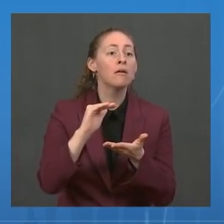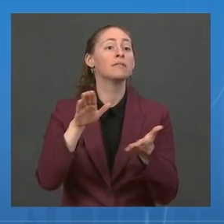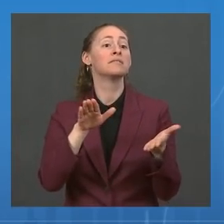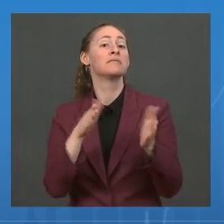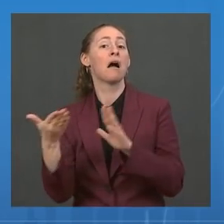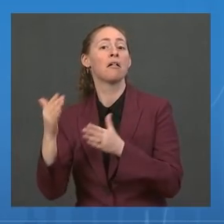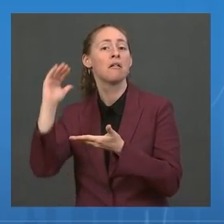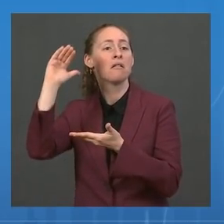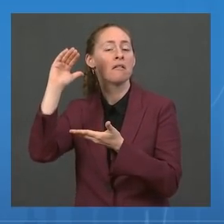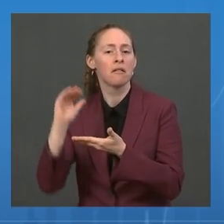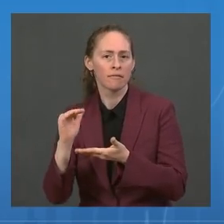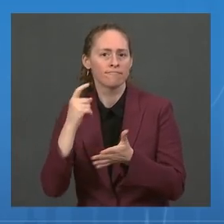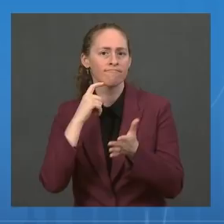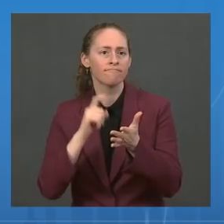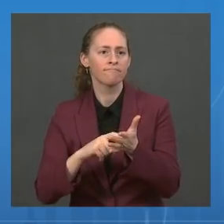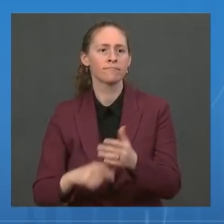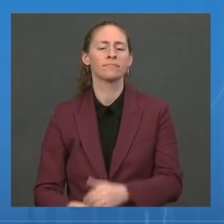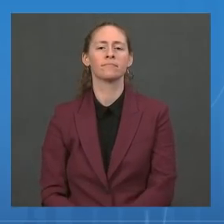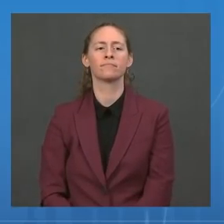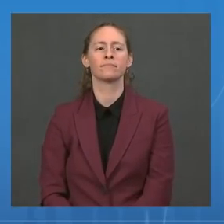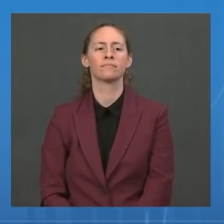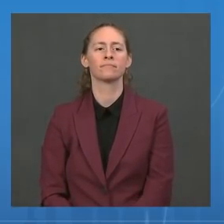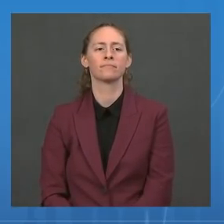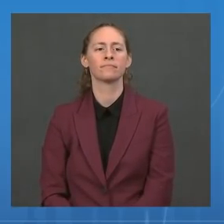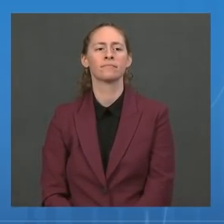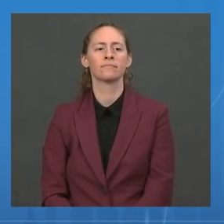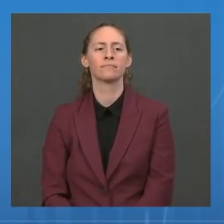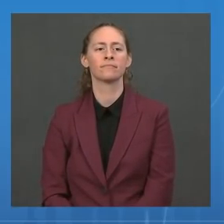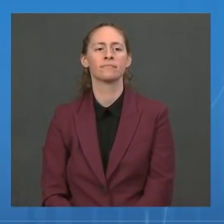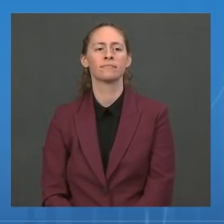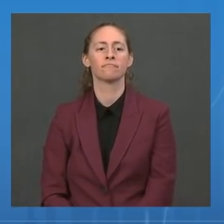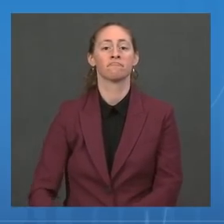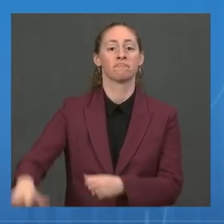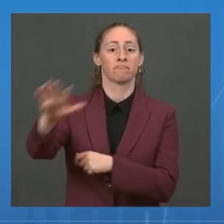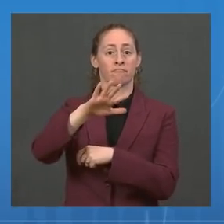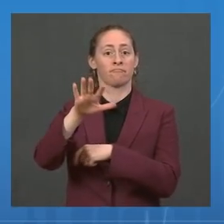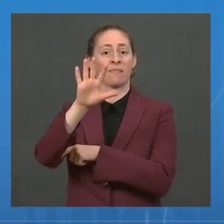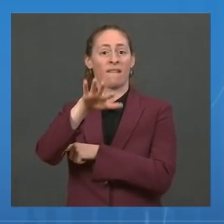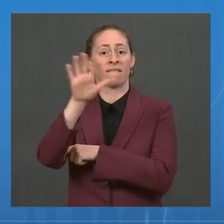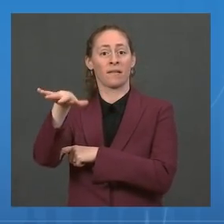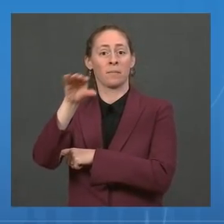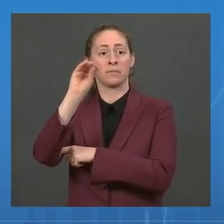In blue, those states with less than 55 percent of their eligible population fully vaccinated.